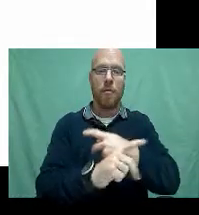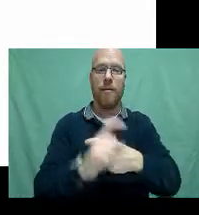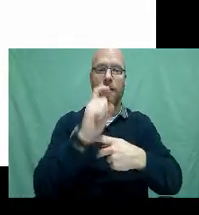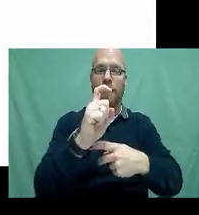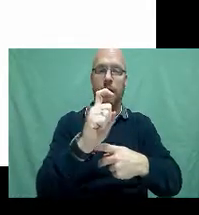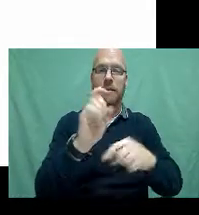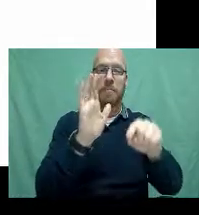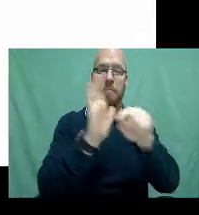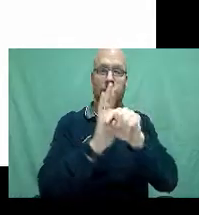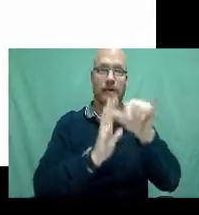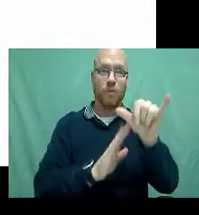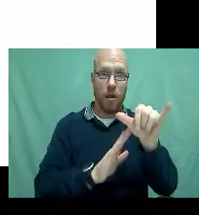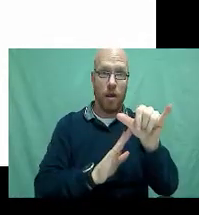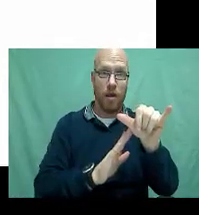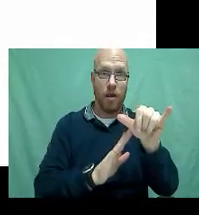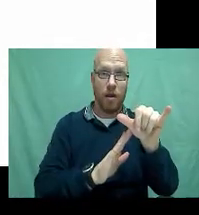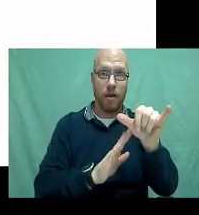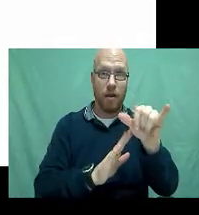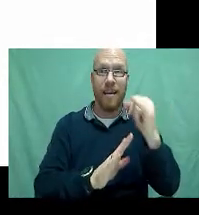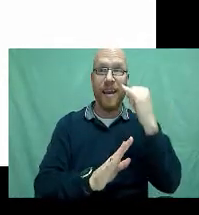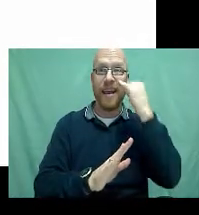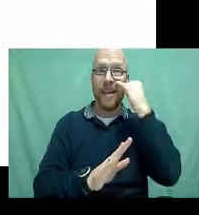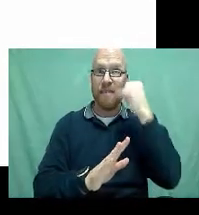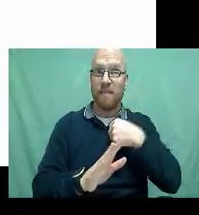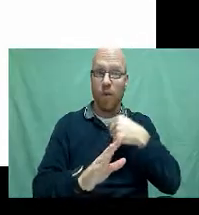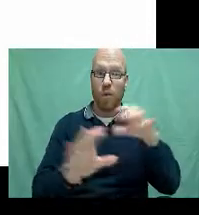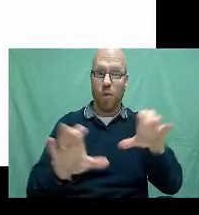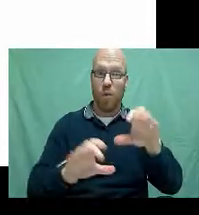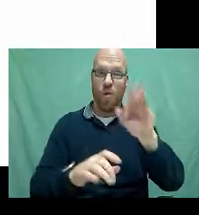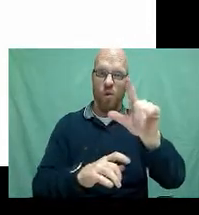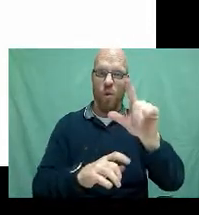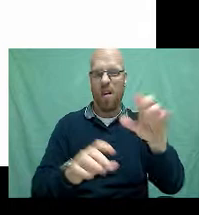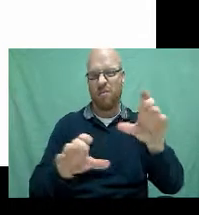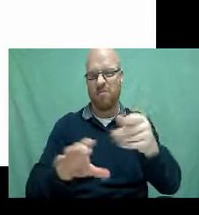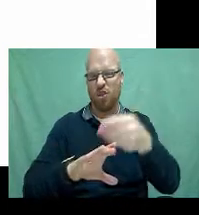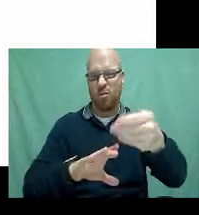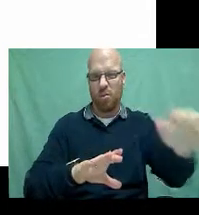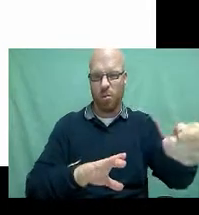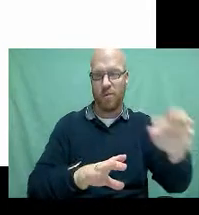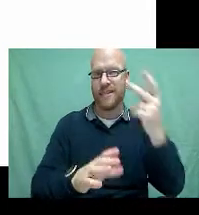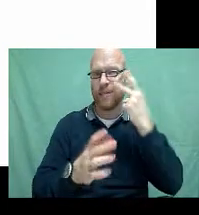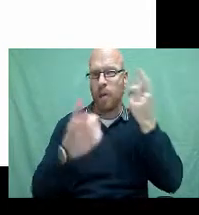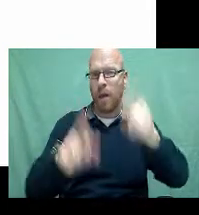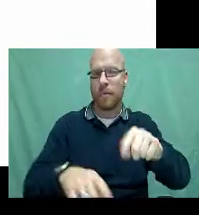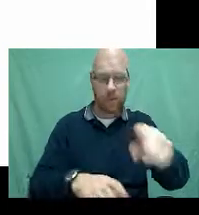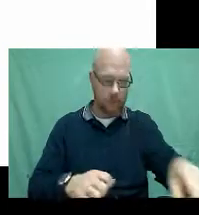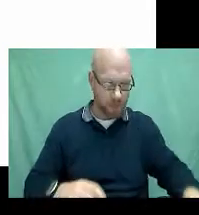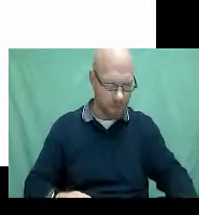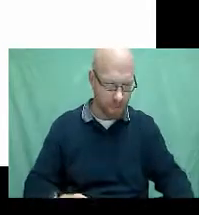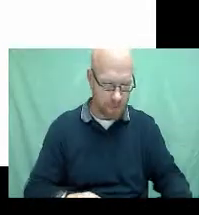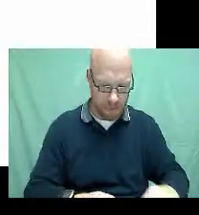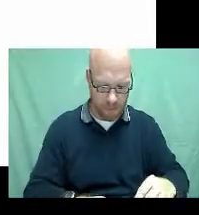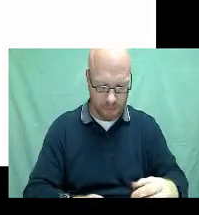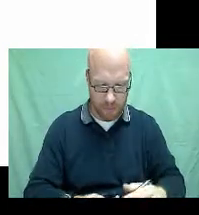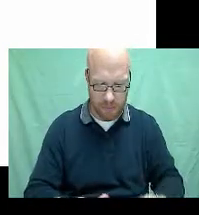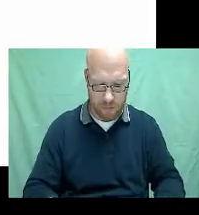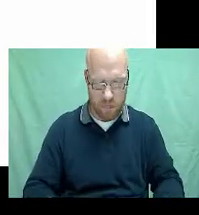when you multiply x minus y times x plus y and if you distribute this over,